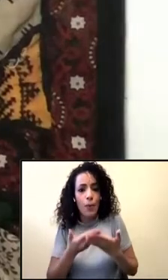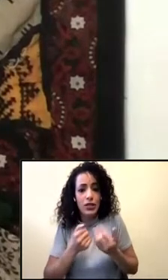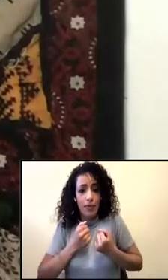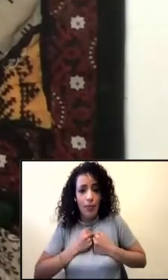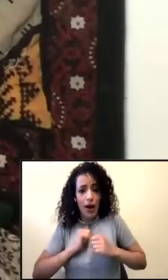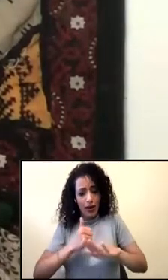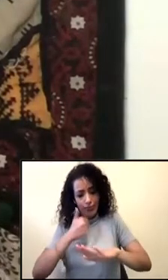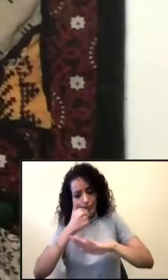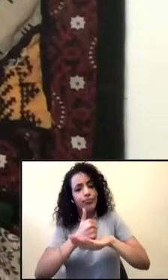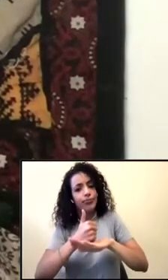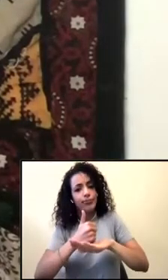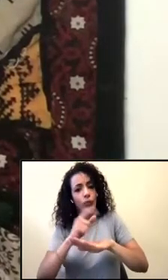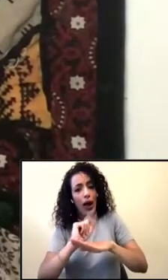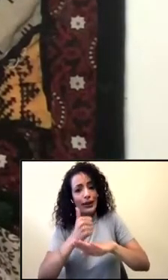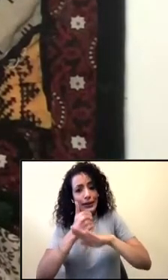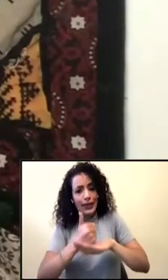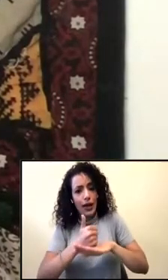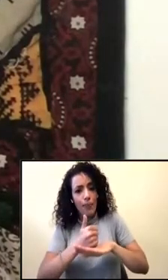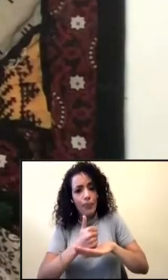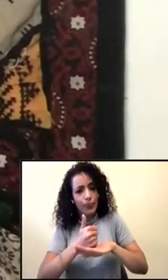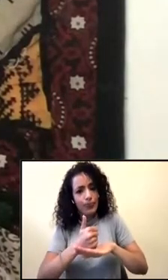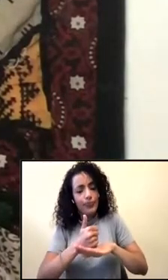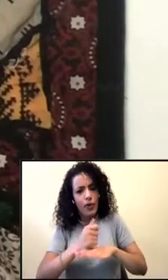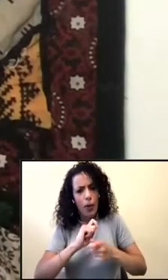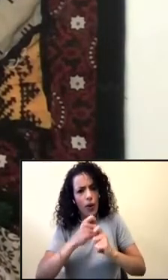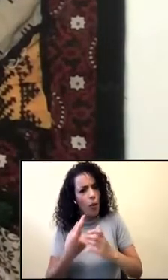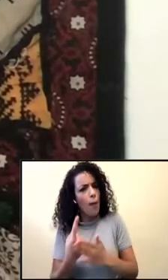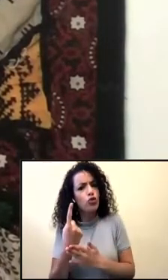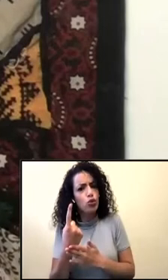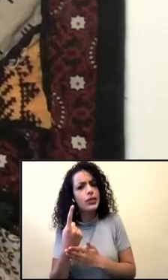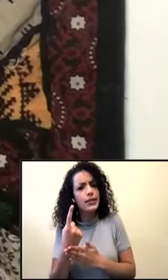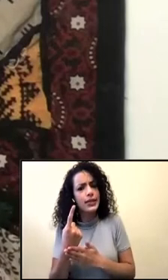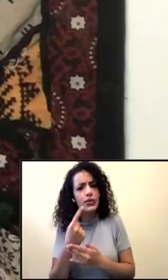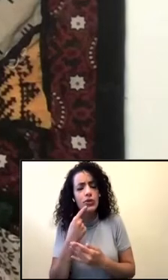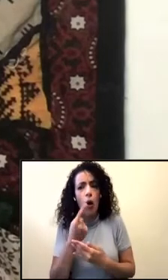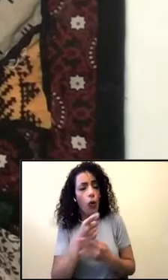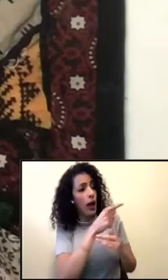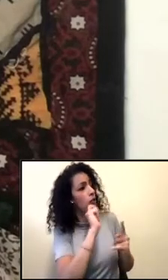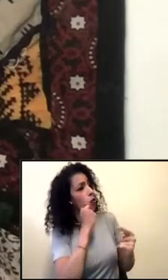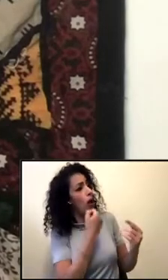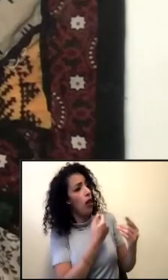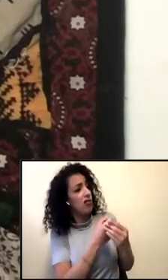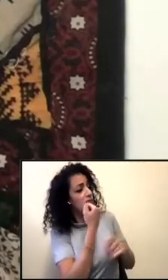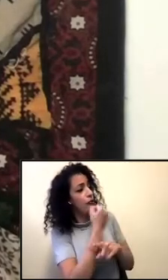an opportunity to say "Well, okay, you're not gonna acknowledge our stories, but we're here,